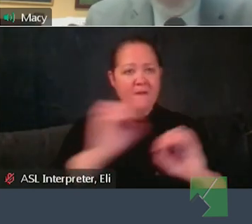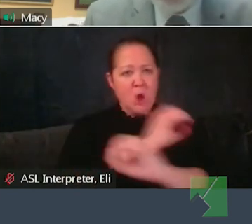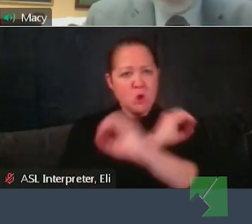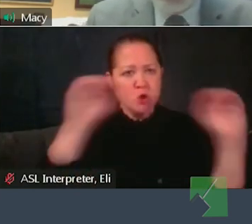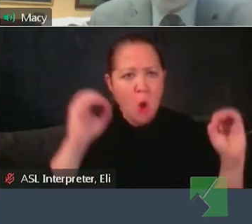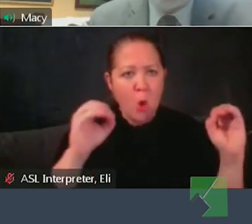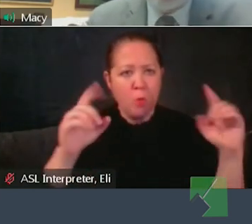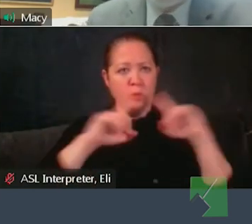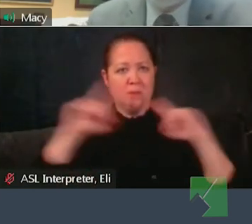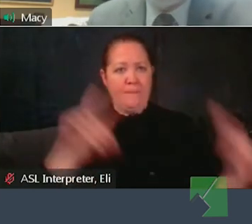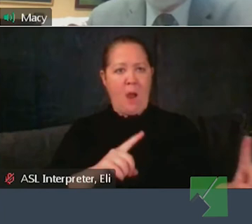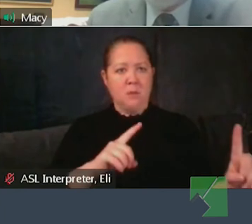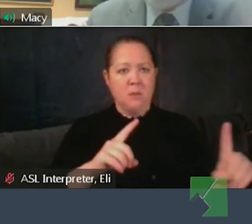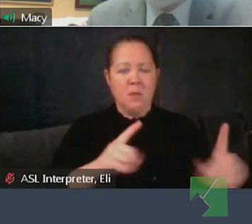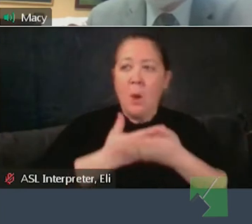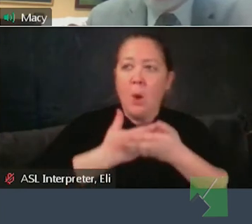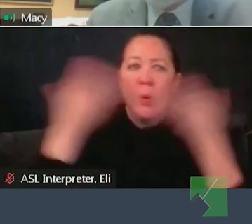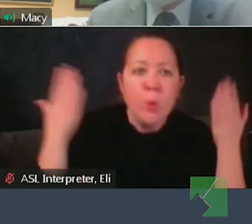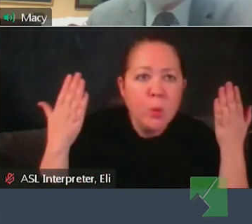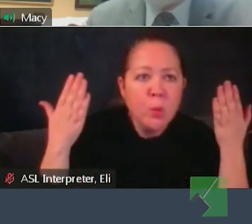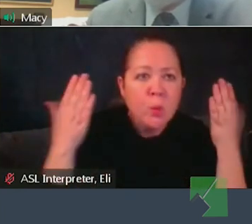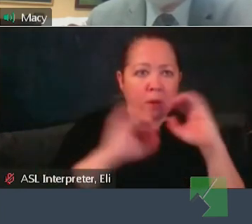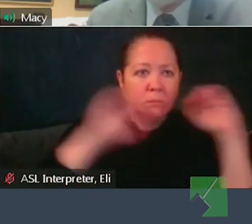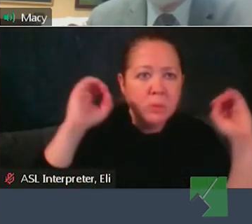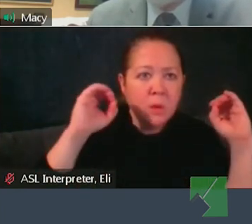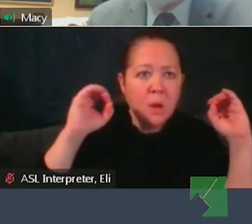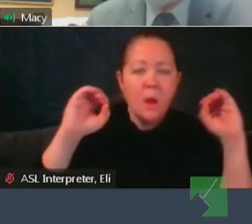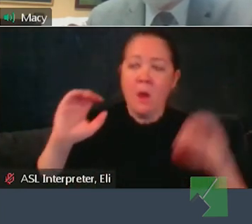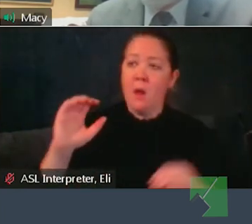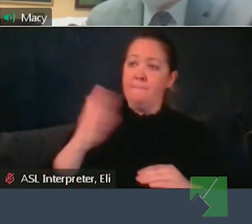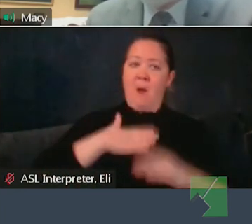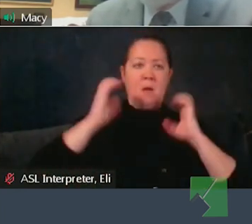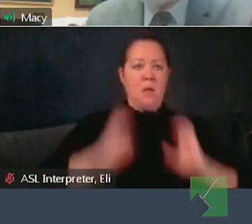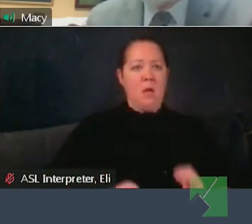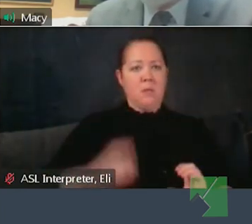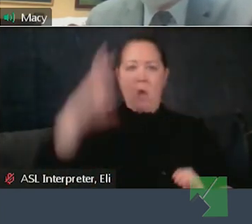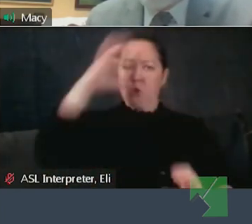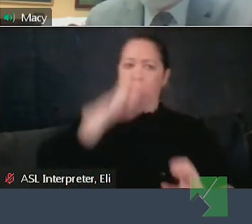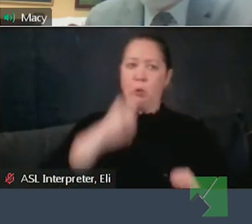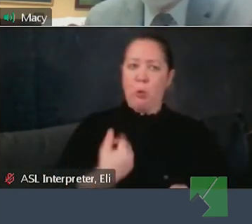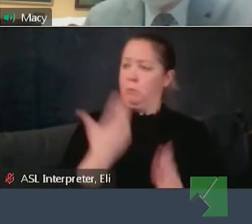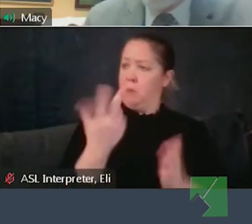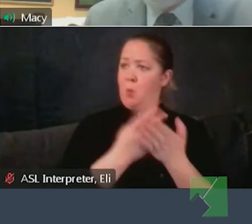My clients assume this project was not going forward. They were inquiries for information directly to the County.